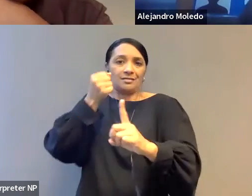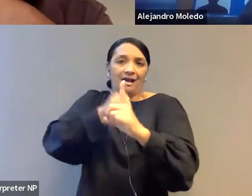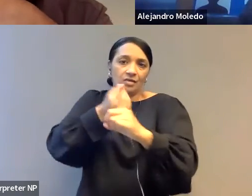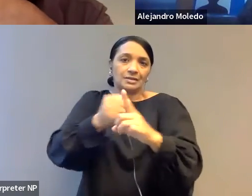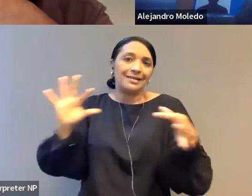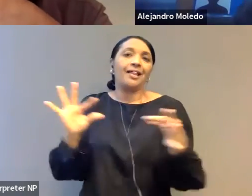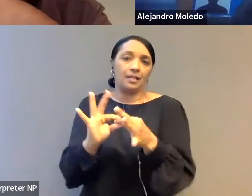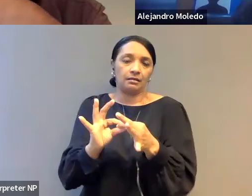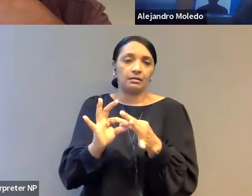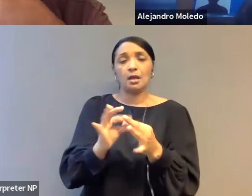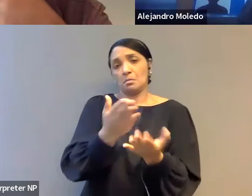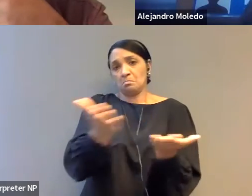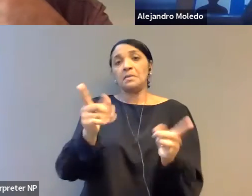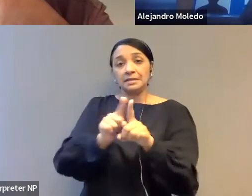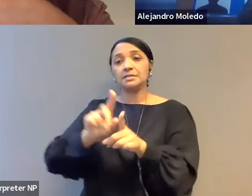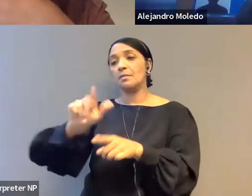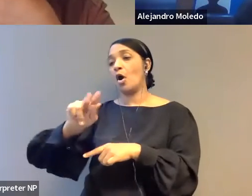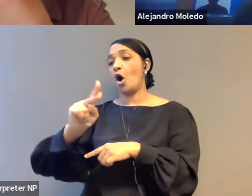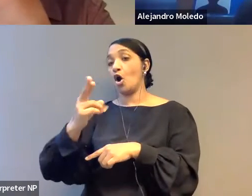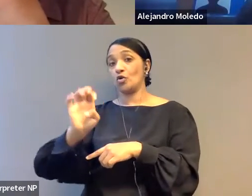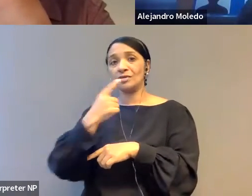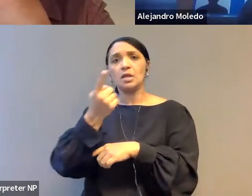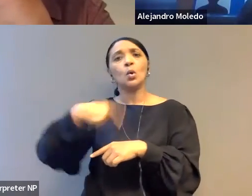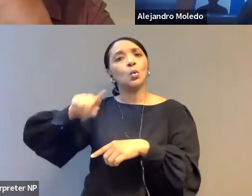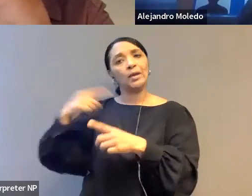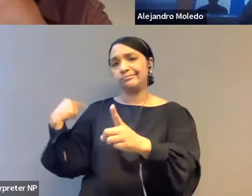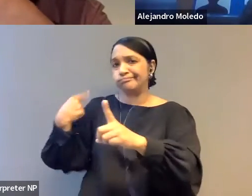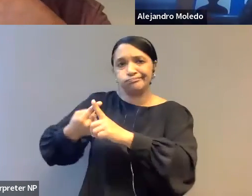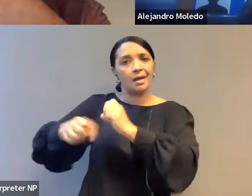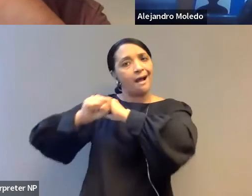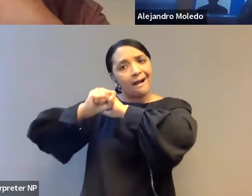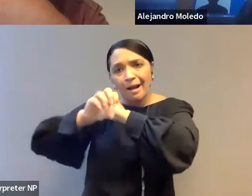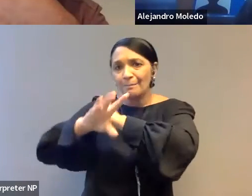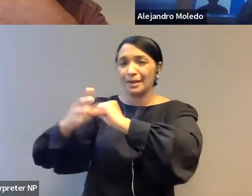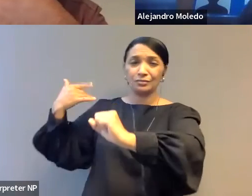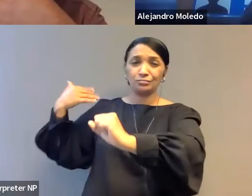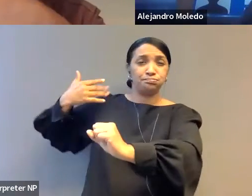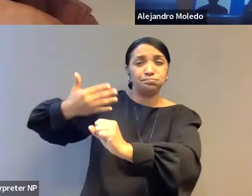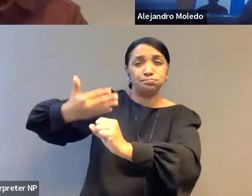Even though, as André mentioned, we've been campaigning for the card for more than 15 years.